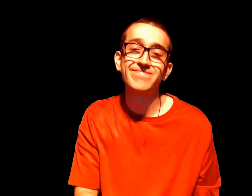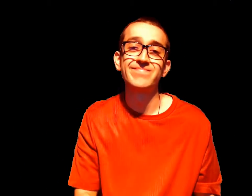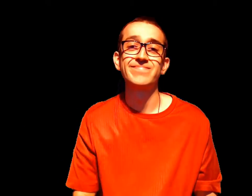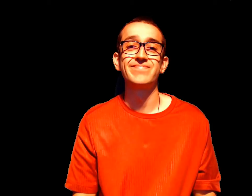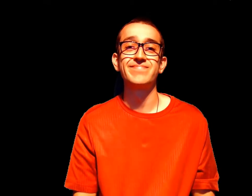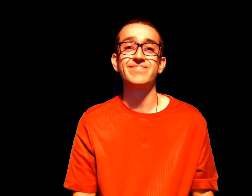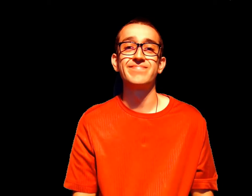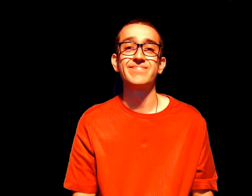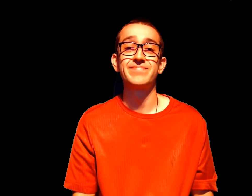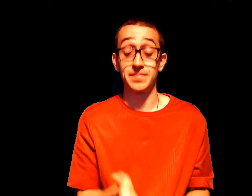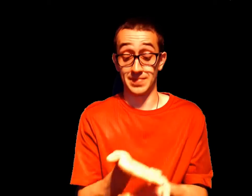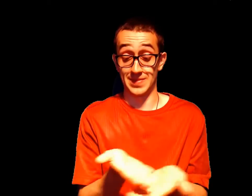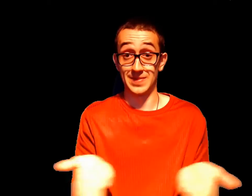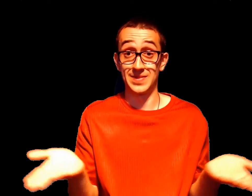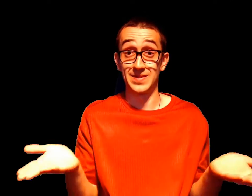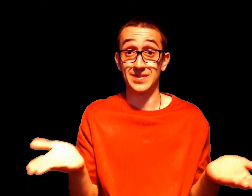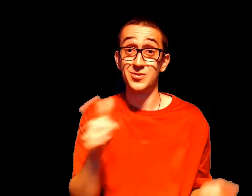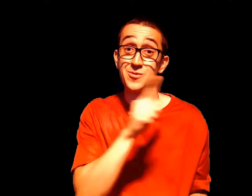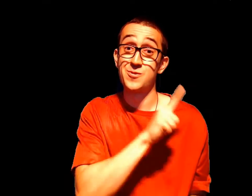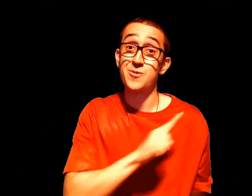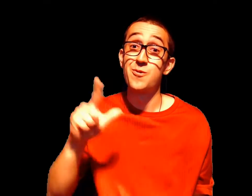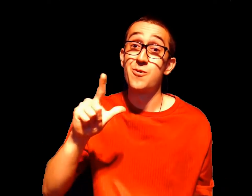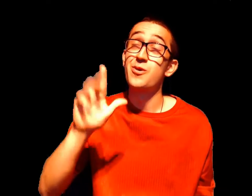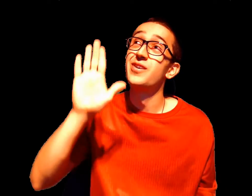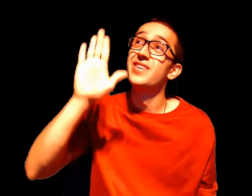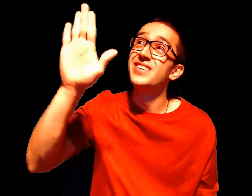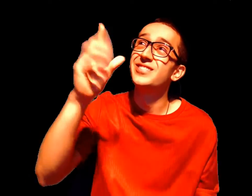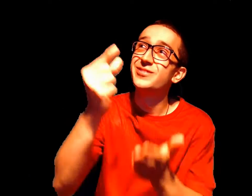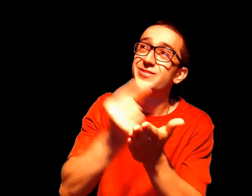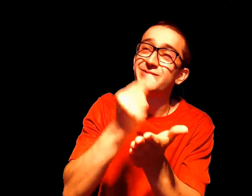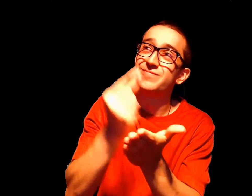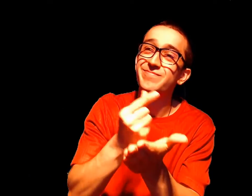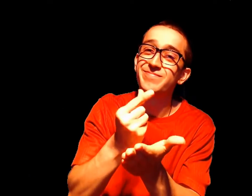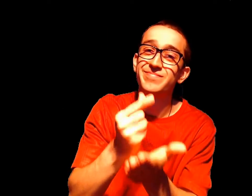The Gospel of the Lord.